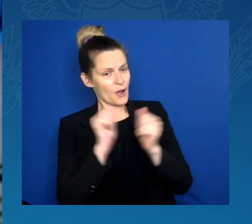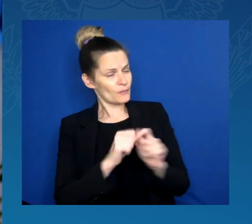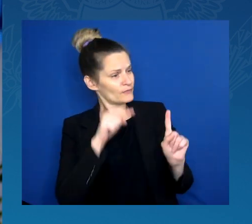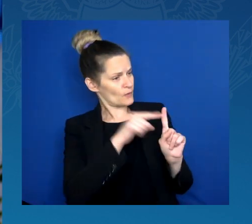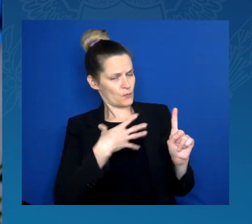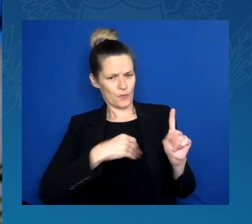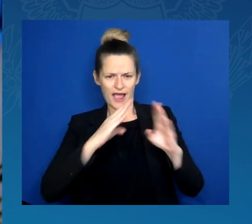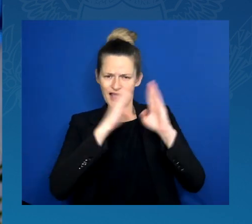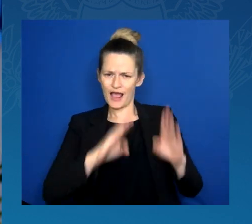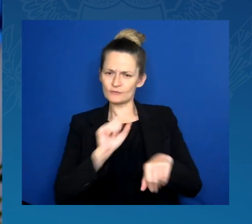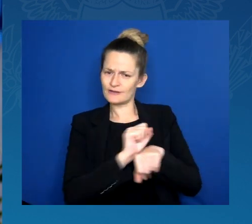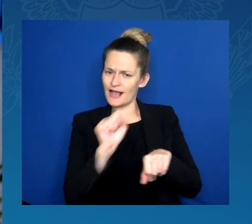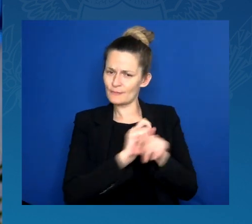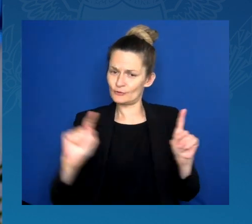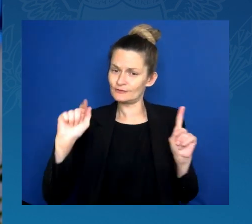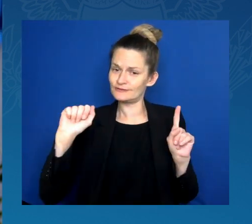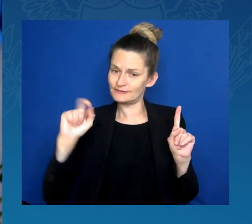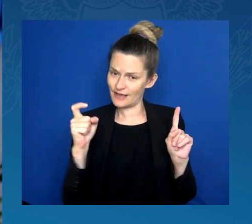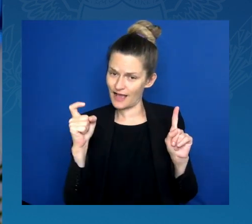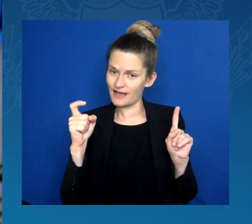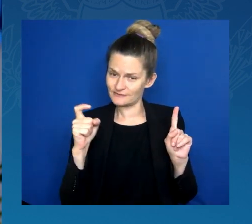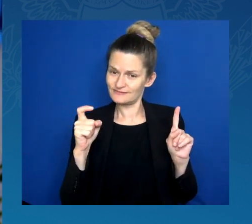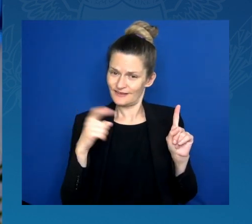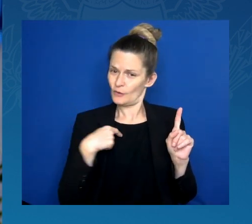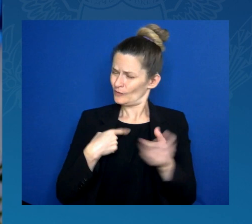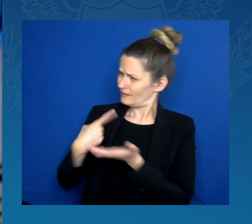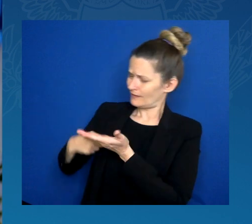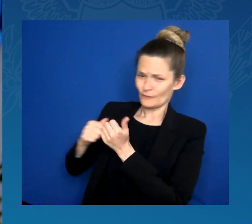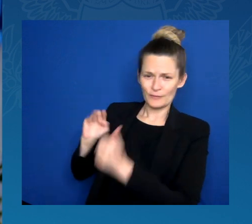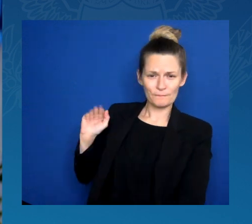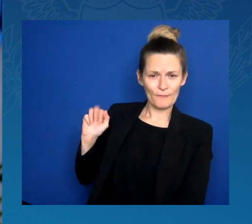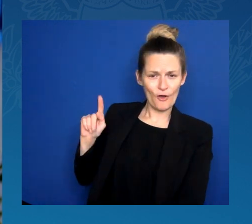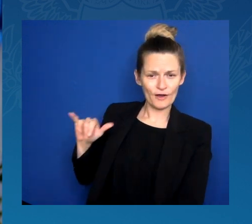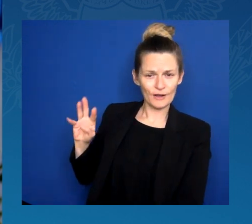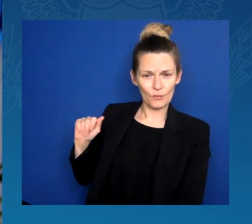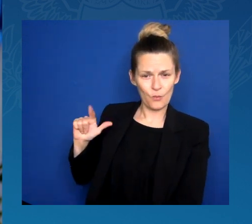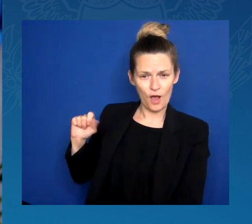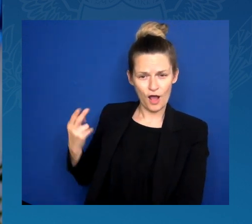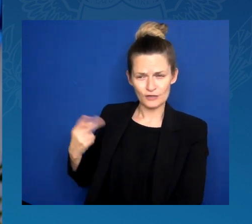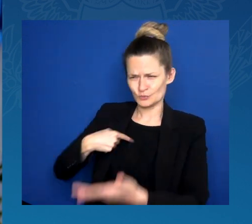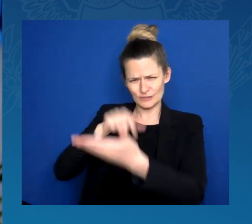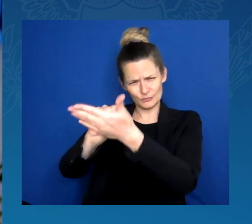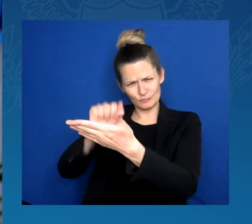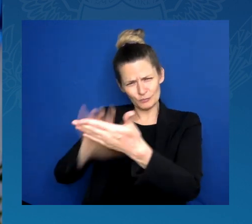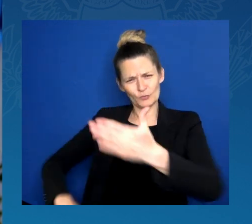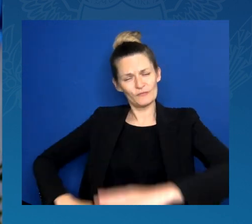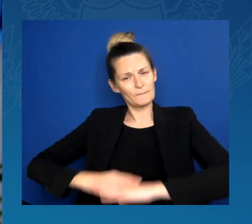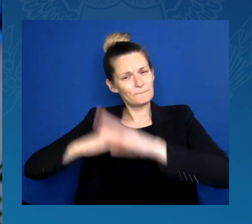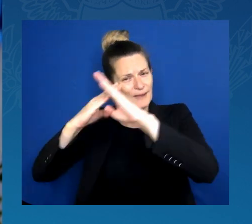we have torn down barriers to organizing. And this year, our administration did --